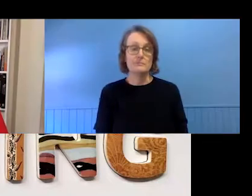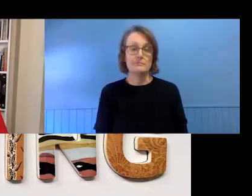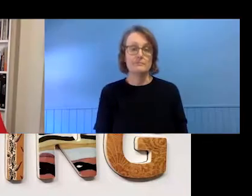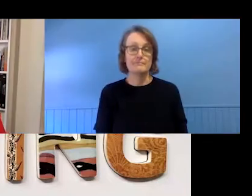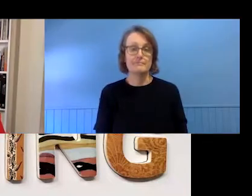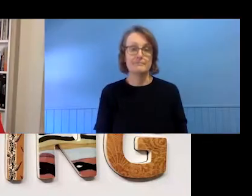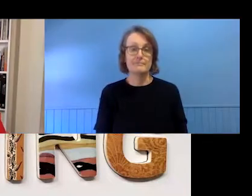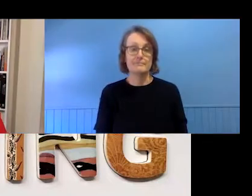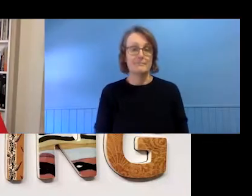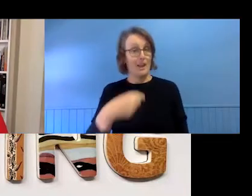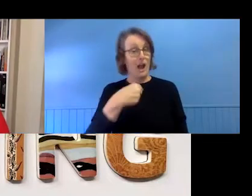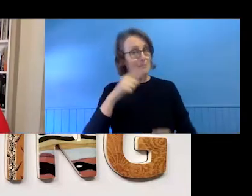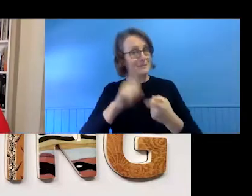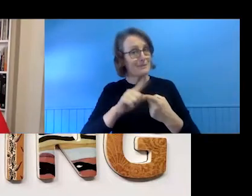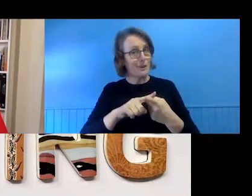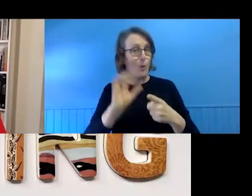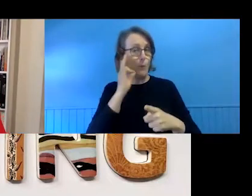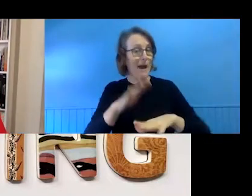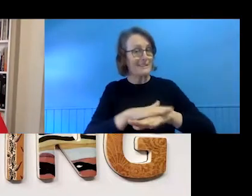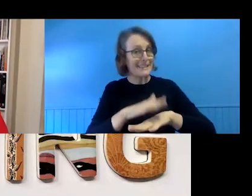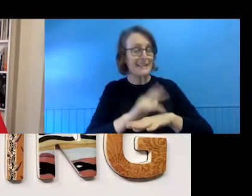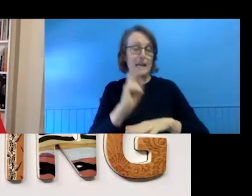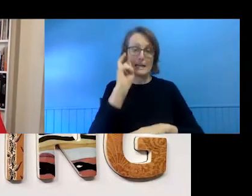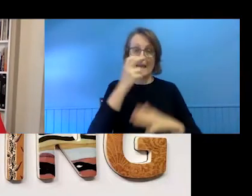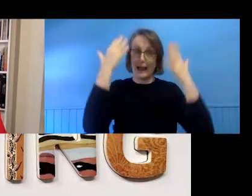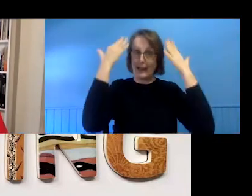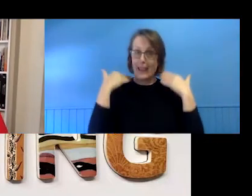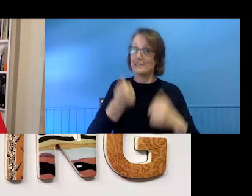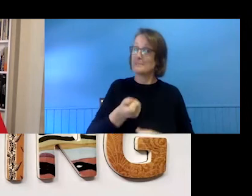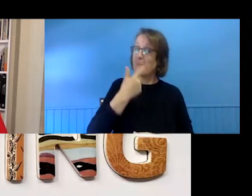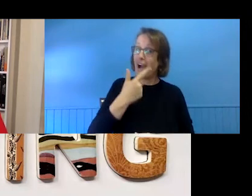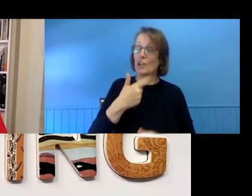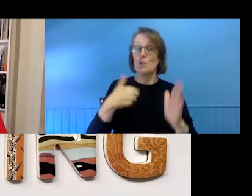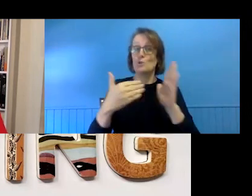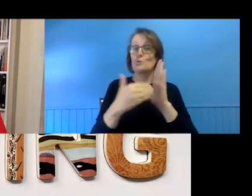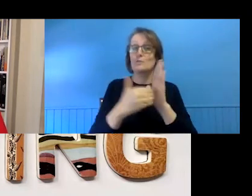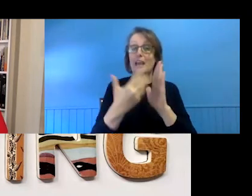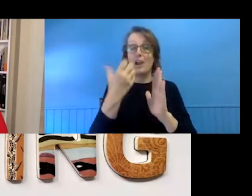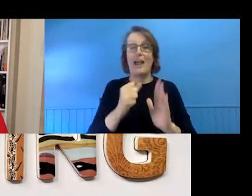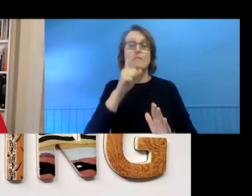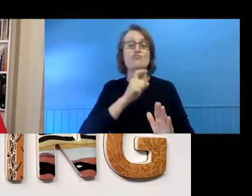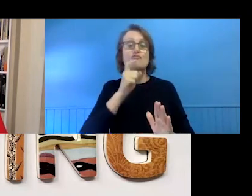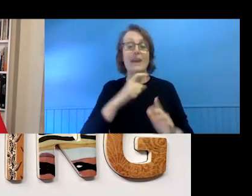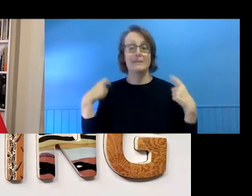woman with fair-skin and dark hair. Today I'm wearing a red cardigan and